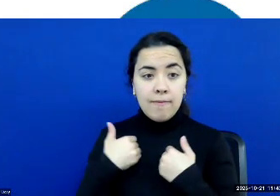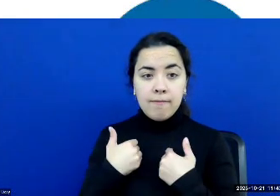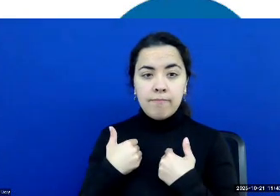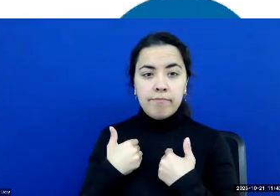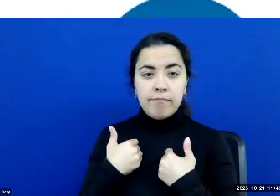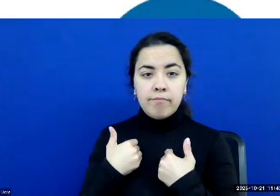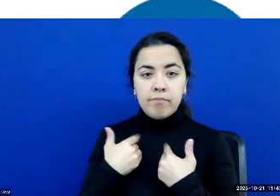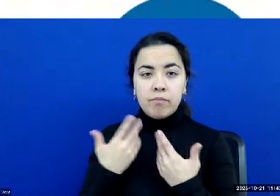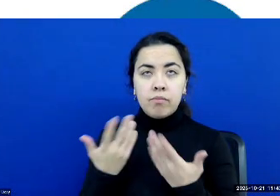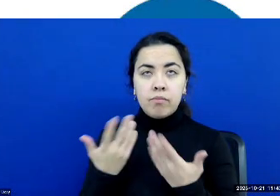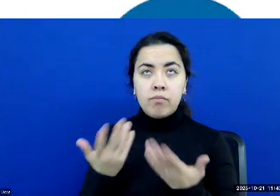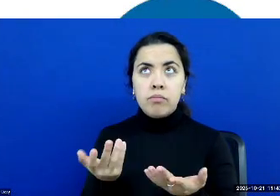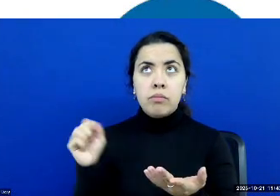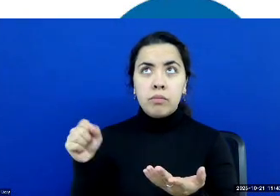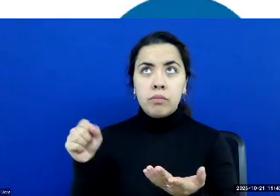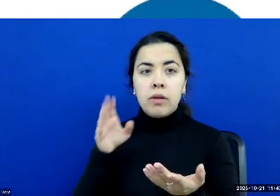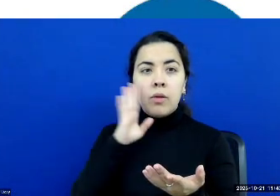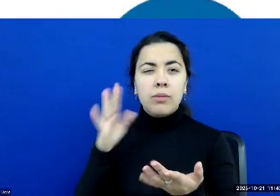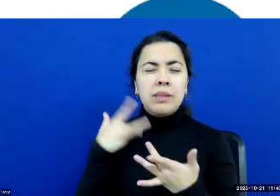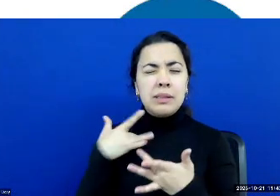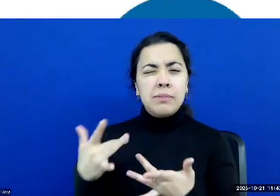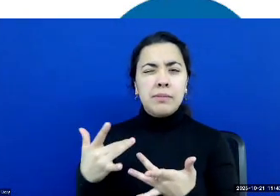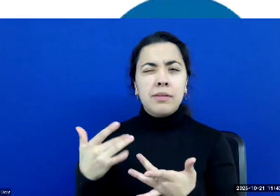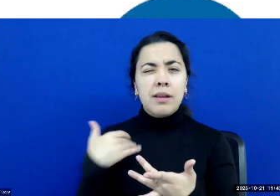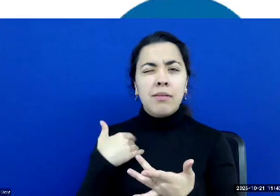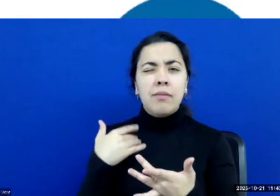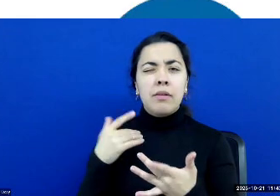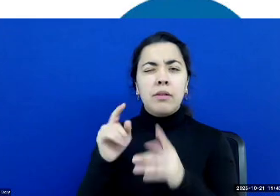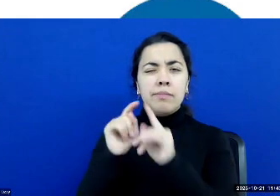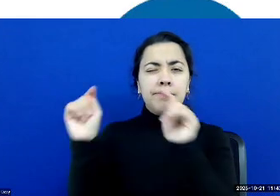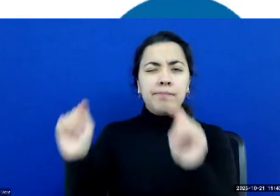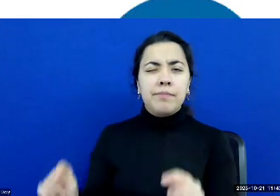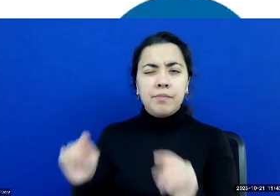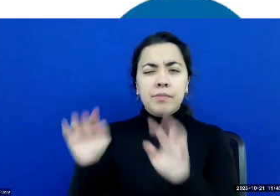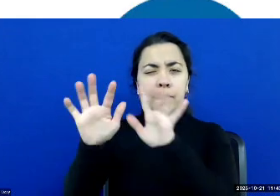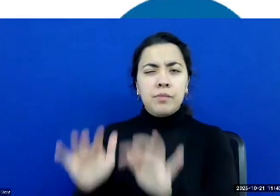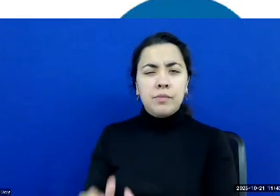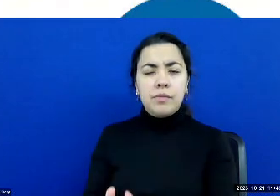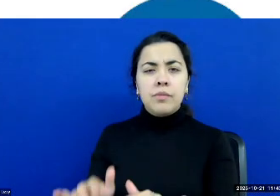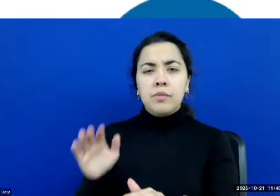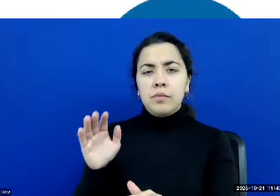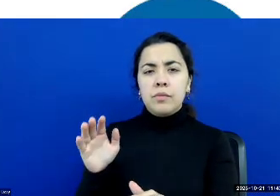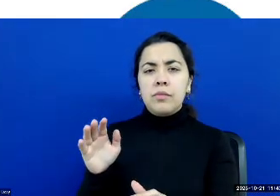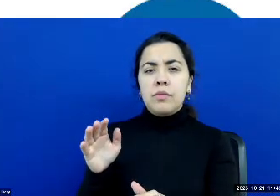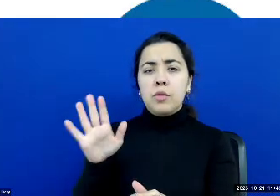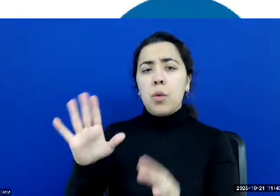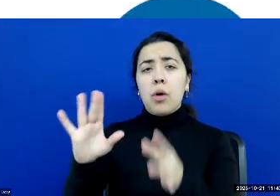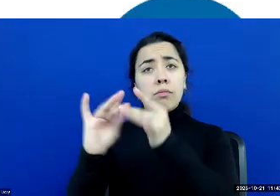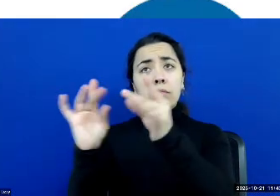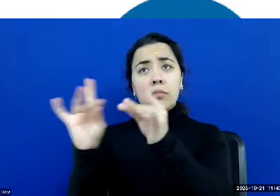Rachel Paul, IAAP: Yes, and we will get a… we usually do get a transcript as well.